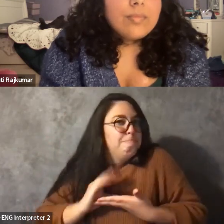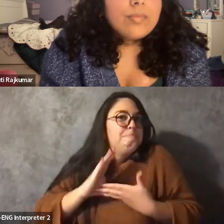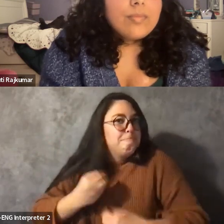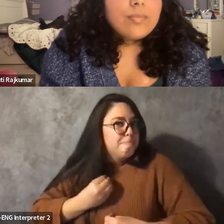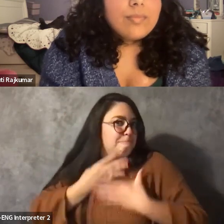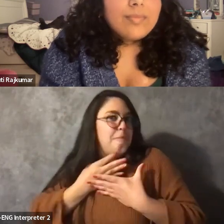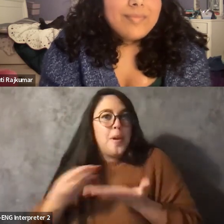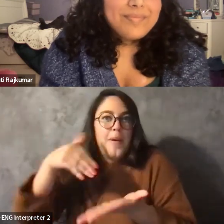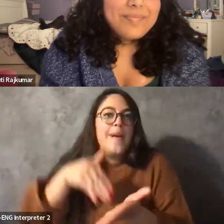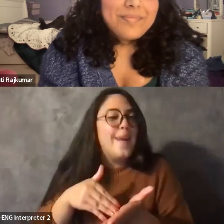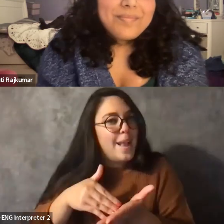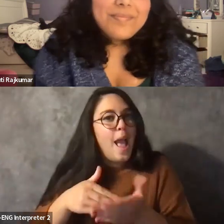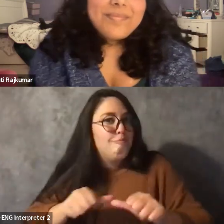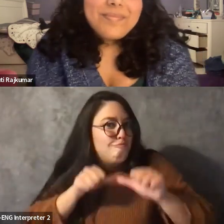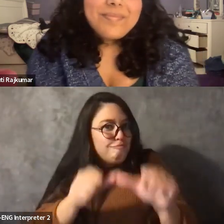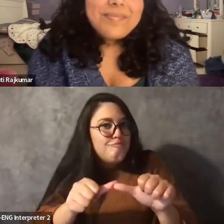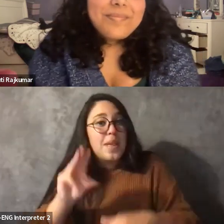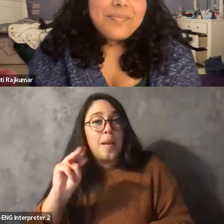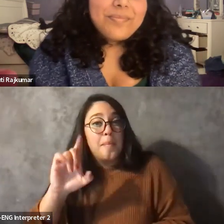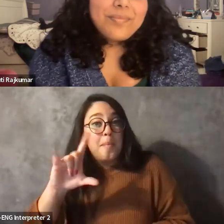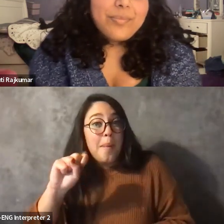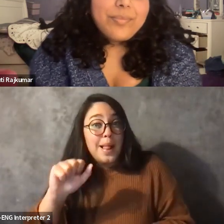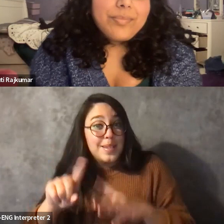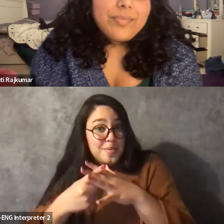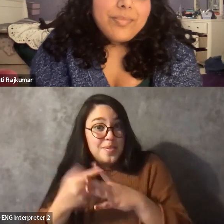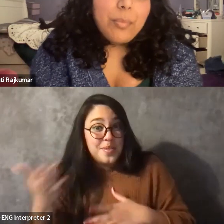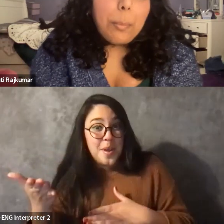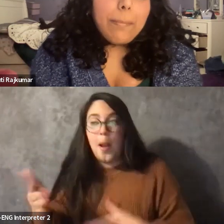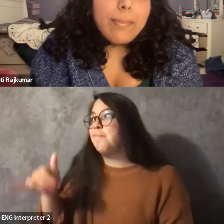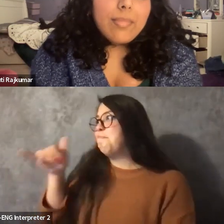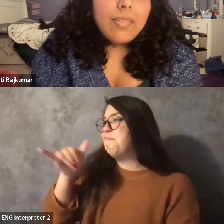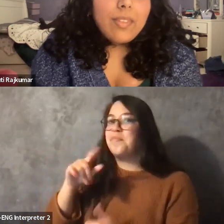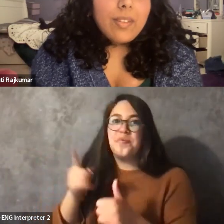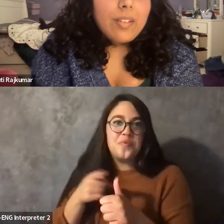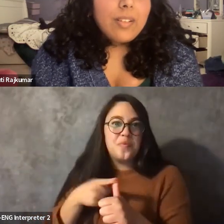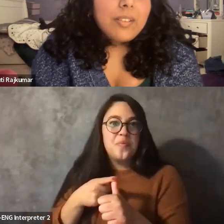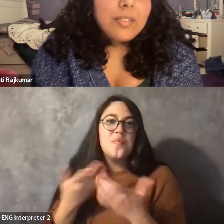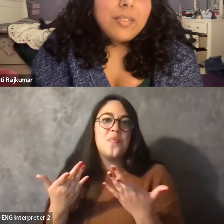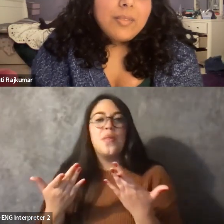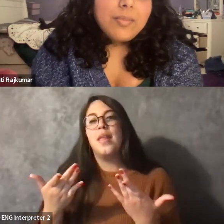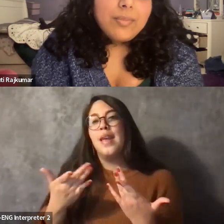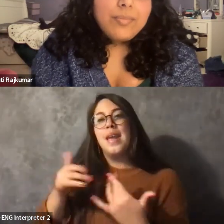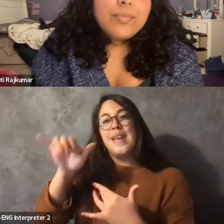Okay. I mean personally I totally hear you in the sense that like, activism can get exhausting.